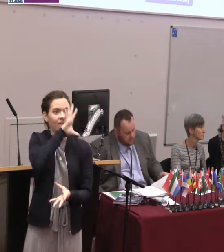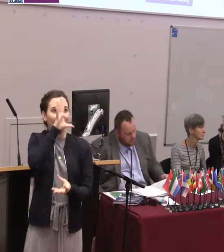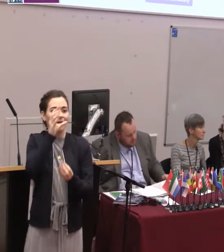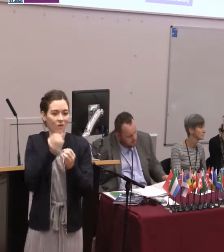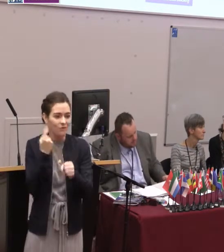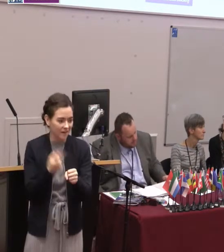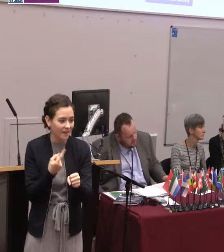again.